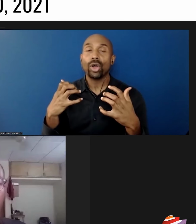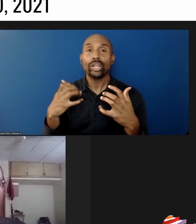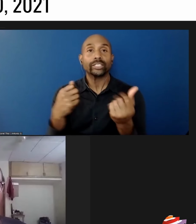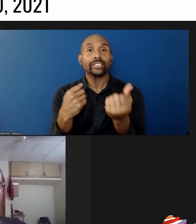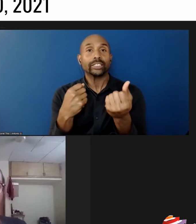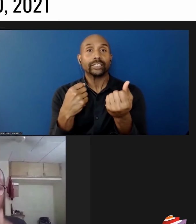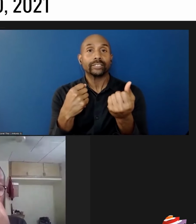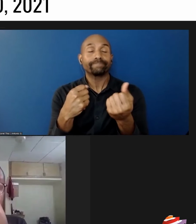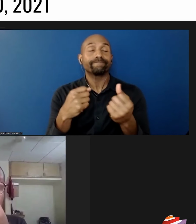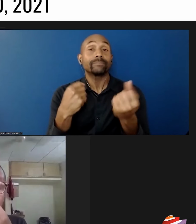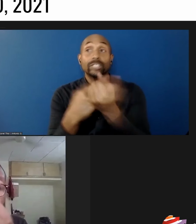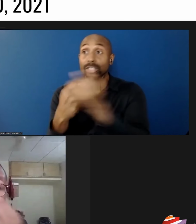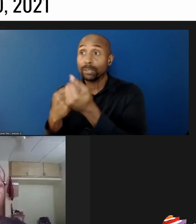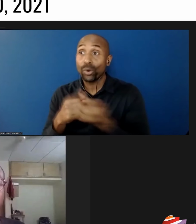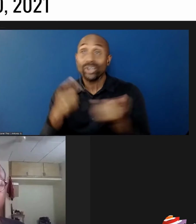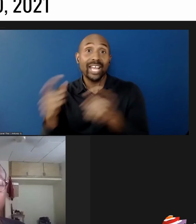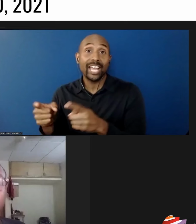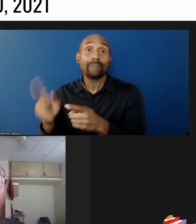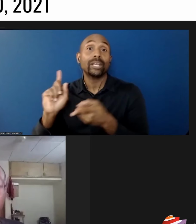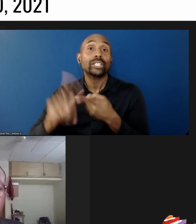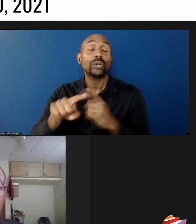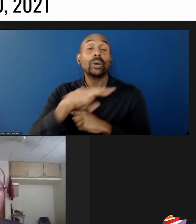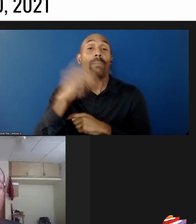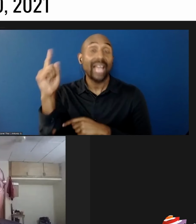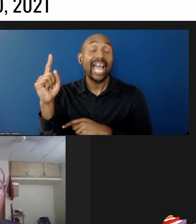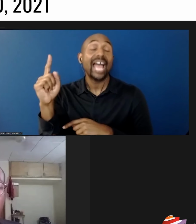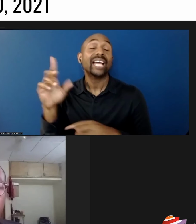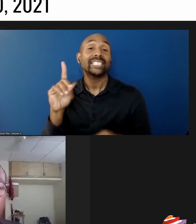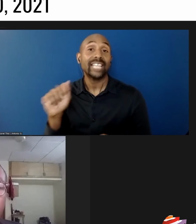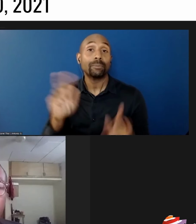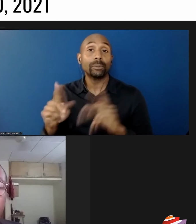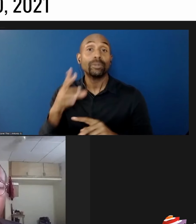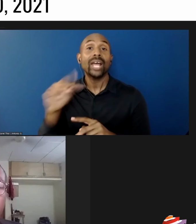folks and other multiple marginal individuals we are better be supporting the community